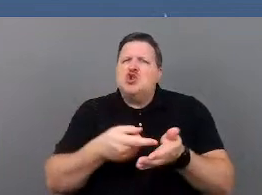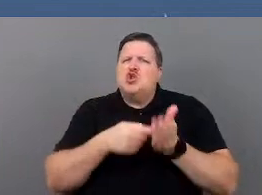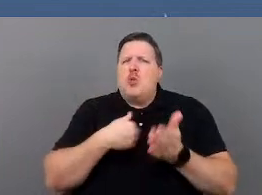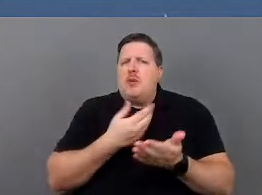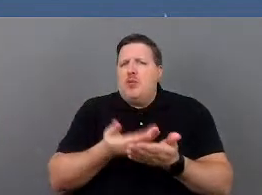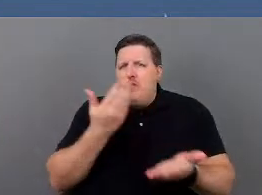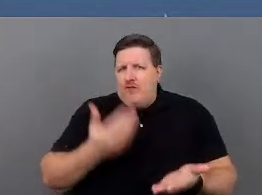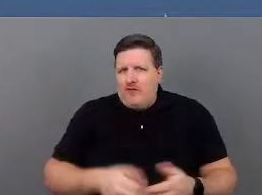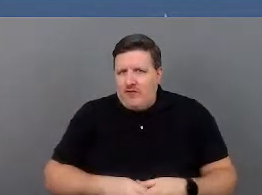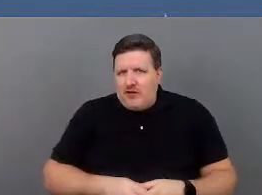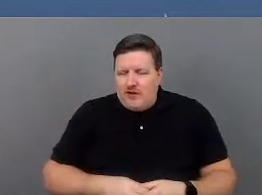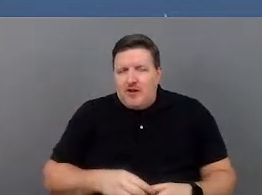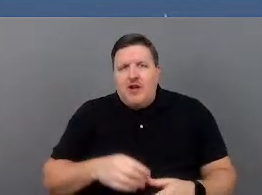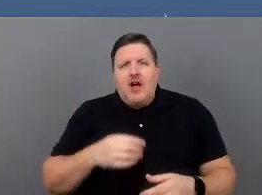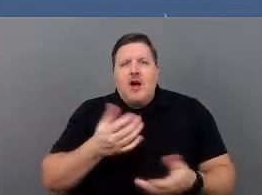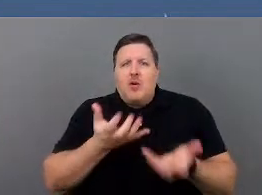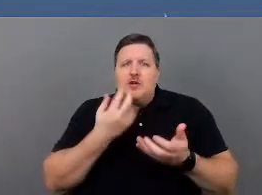WE KNOW THAT BECAUSE THE WAR ON DRUGS AND EVEN